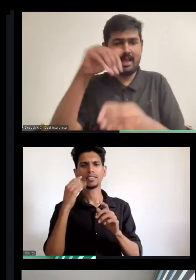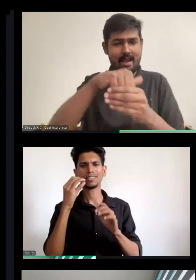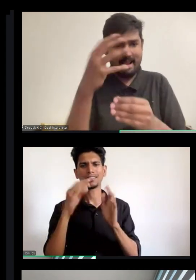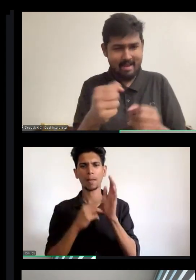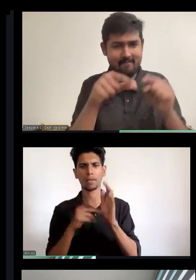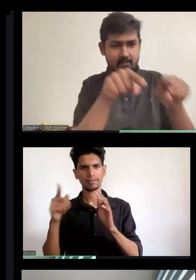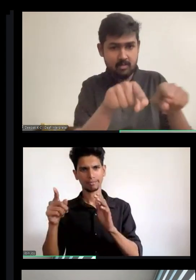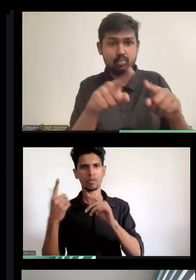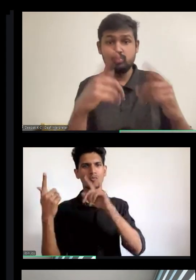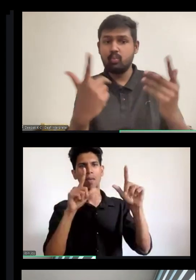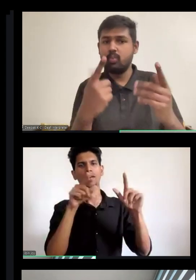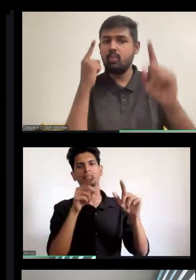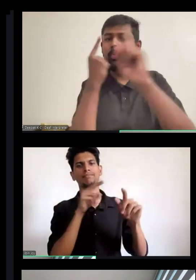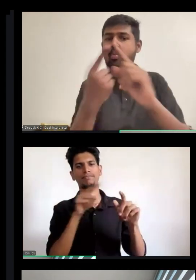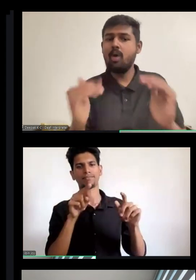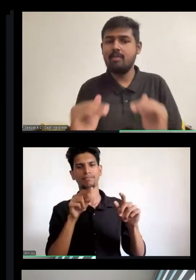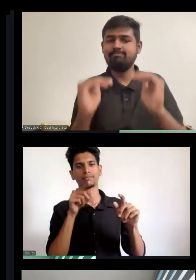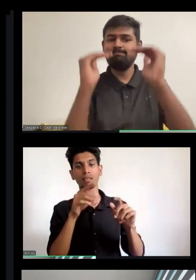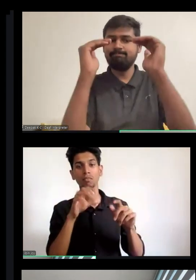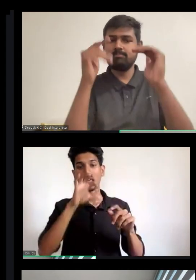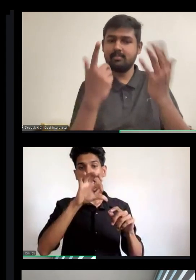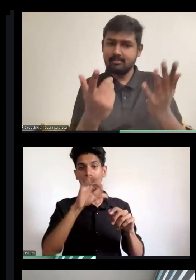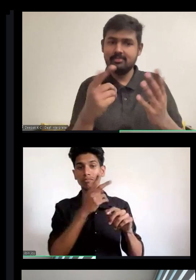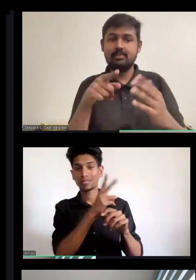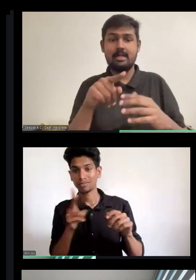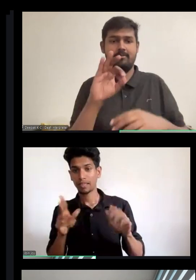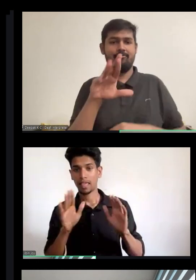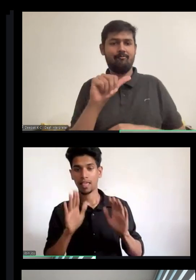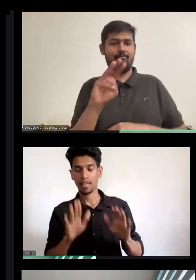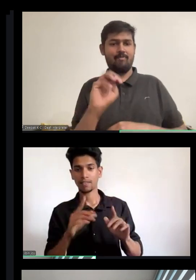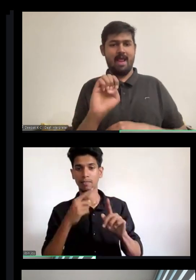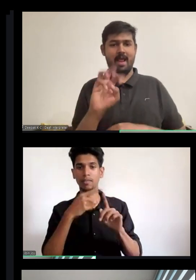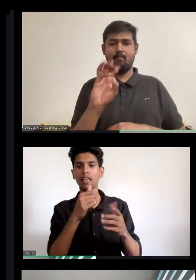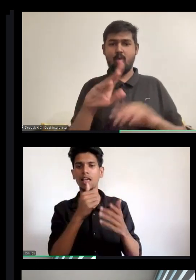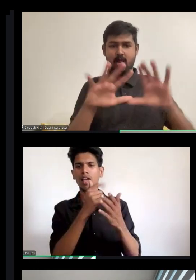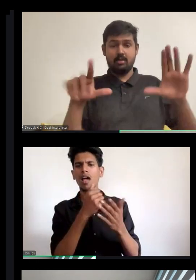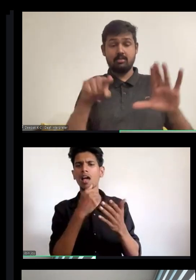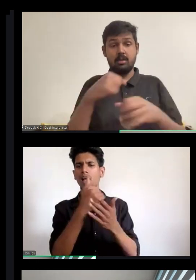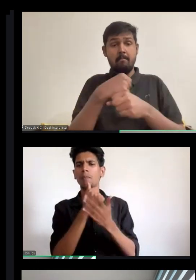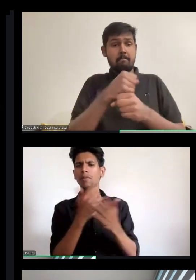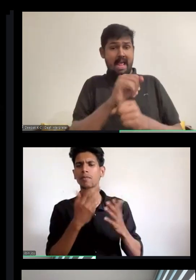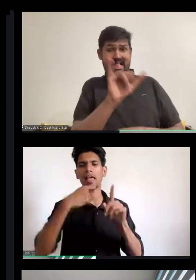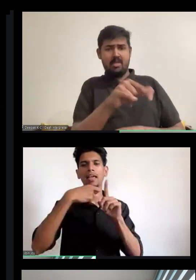Usually KPIs are done only in the industry. The higher education field does not have them.